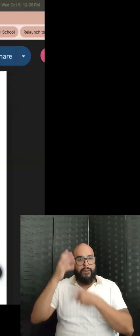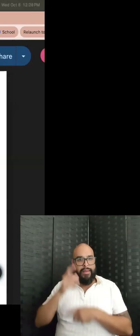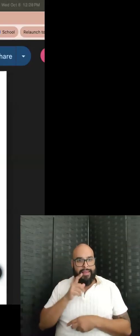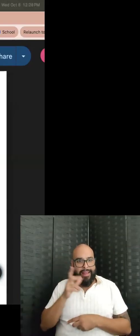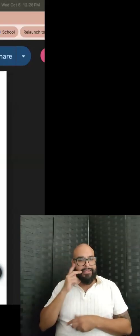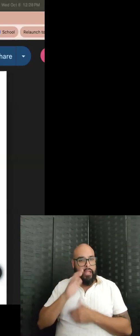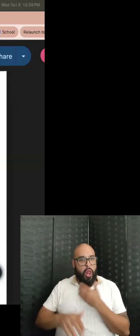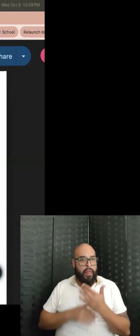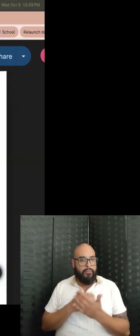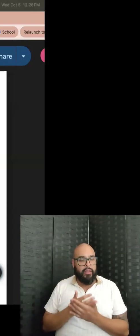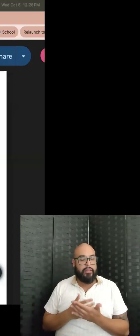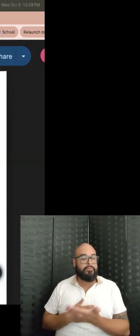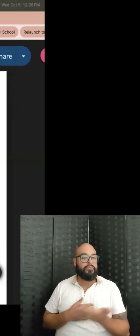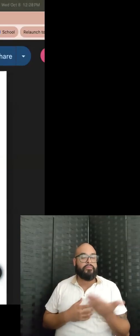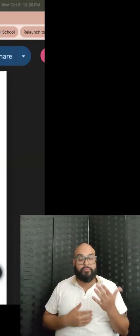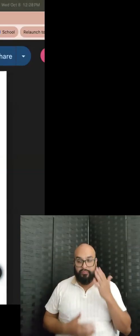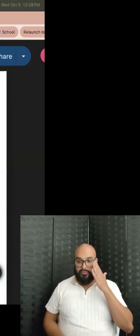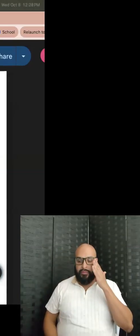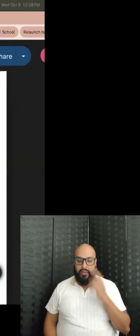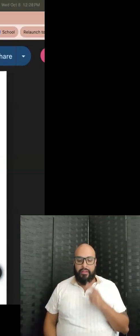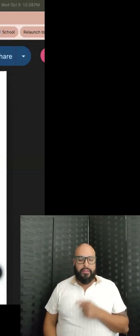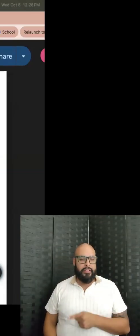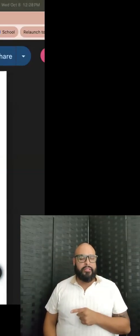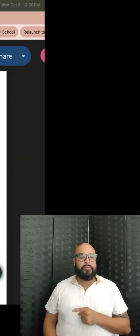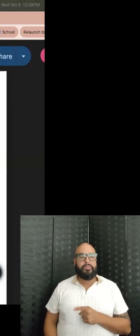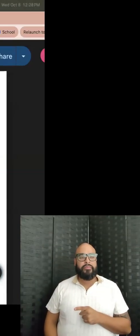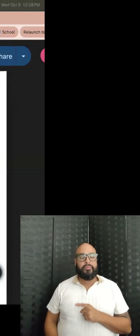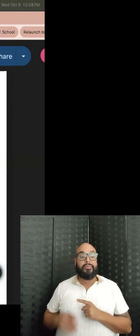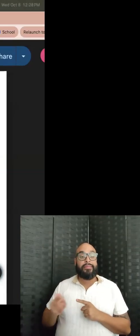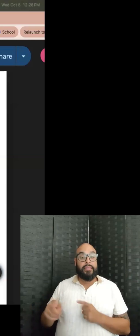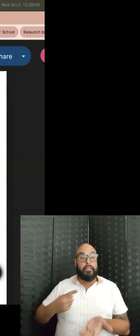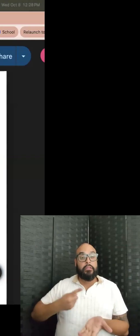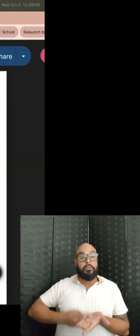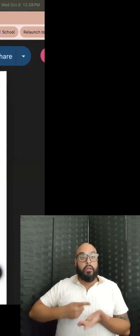It talks about considerations for her specialist classes, such as PE and art.